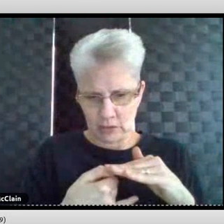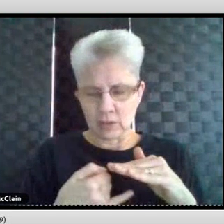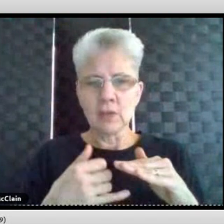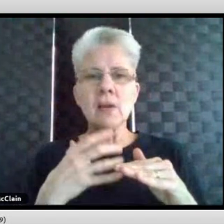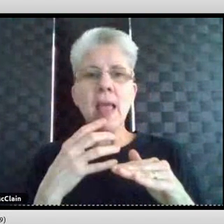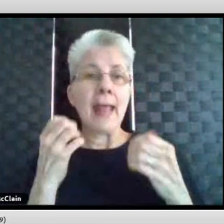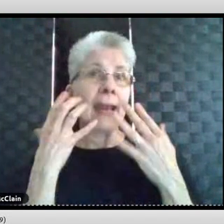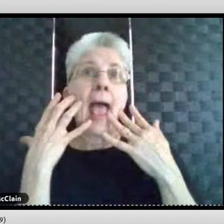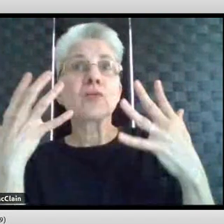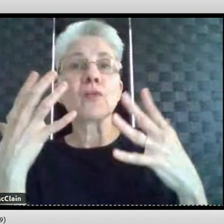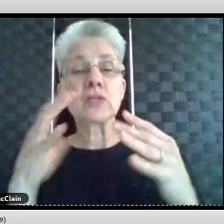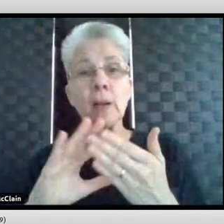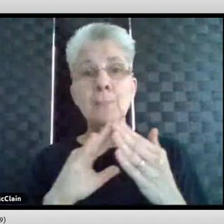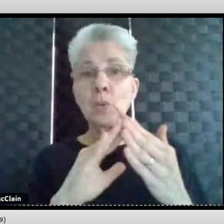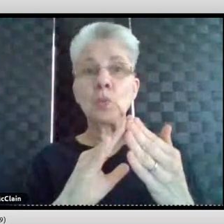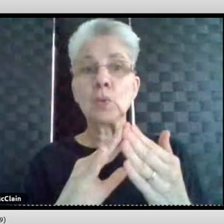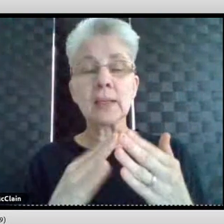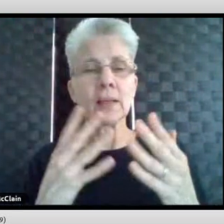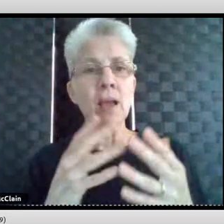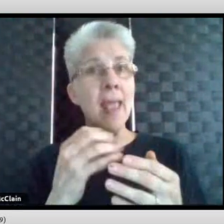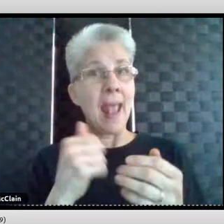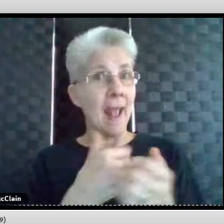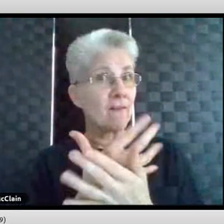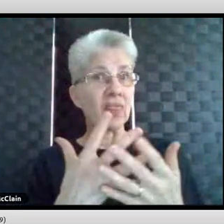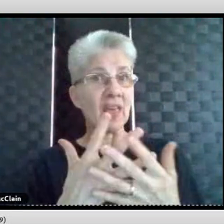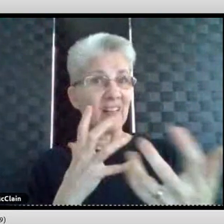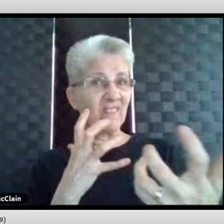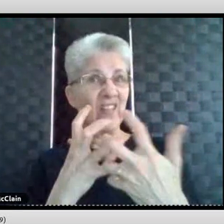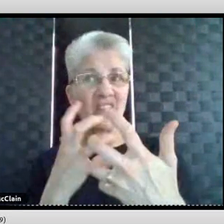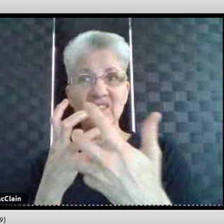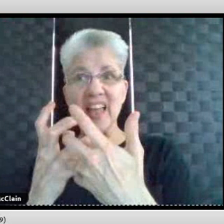and extroverts in your community -- is everything geared the extroverts